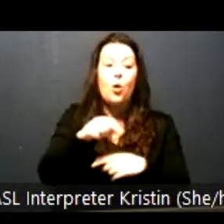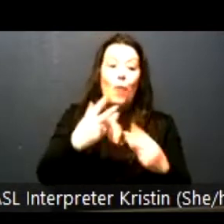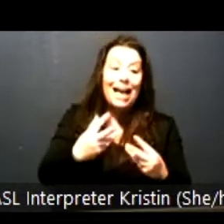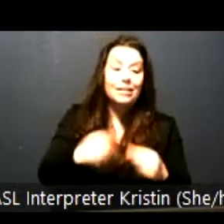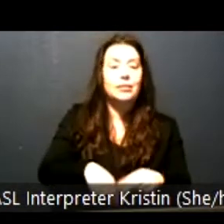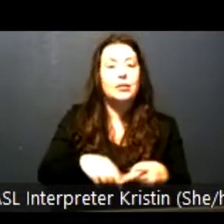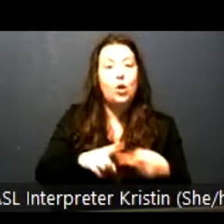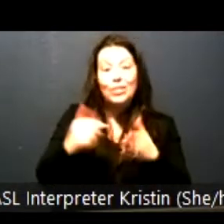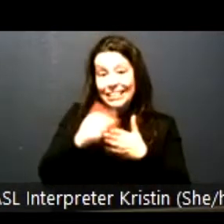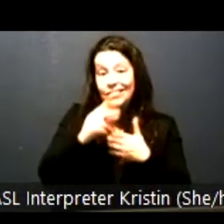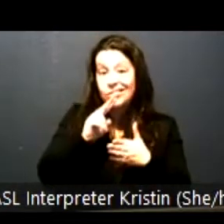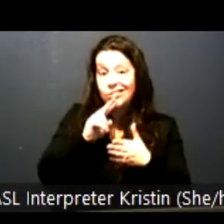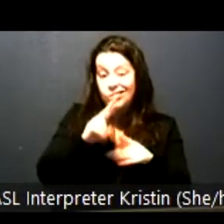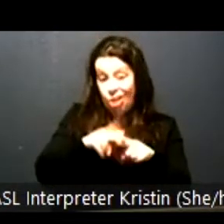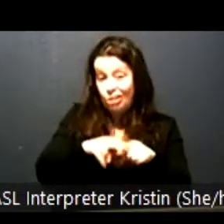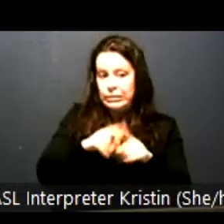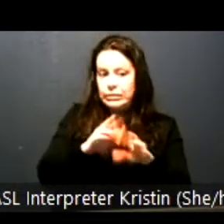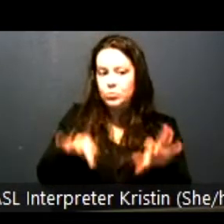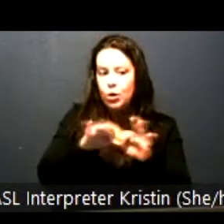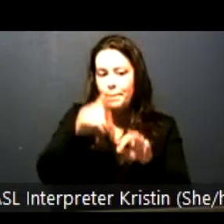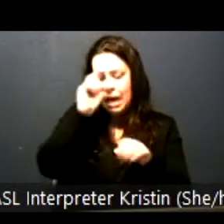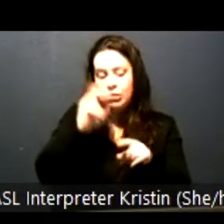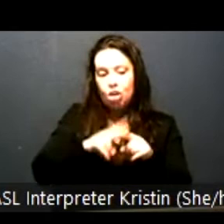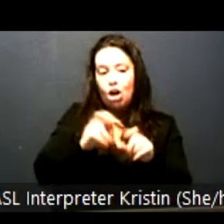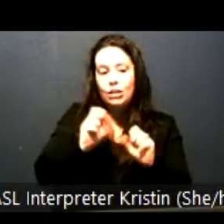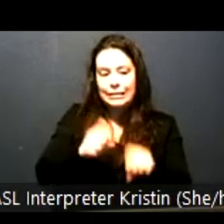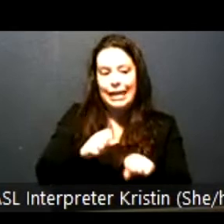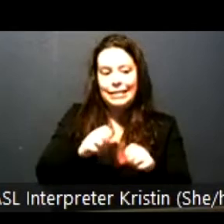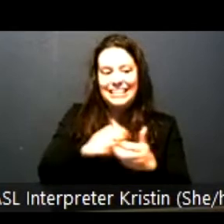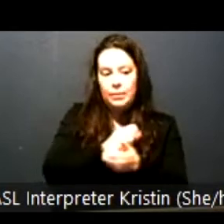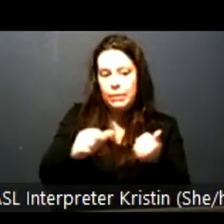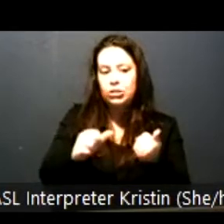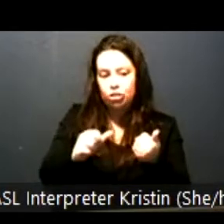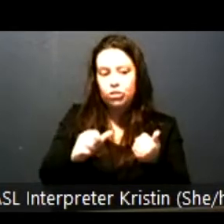And for some birds that dive the ability to go underwater, you want